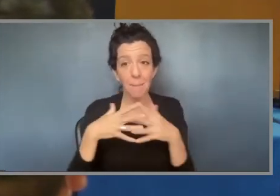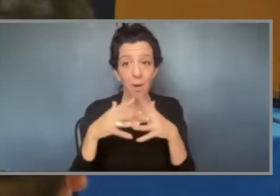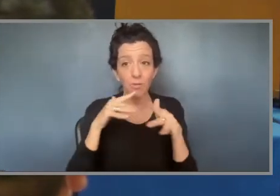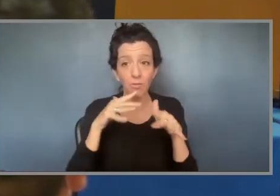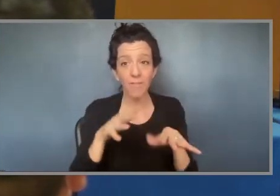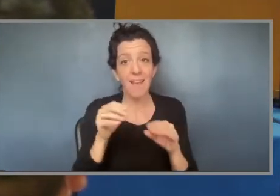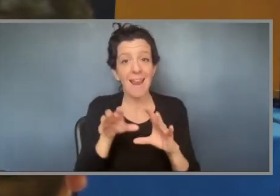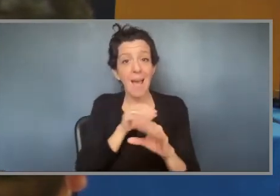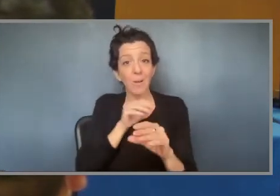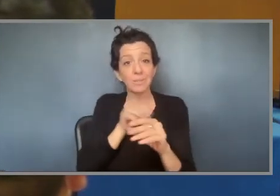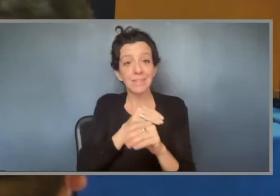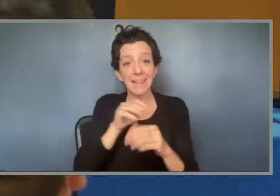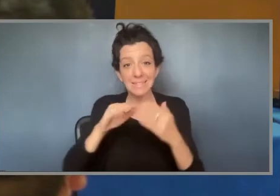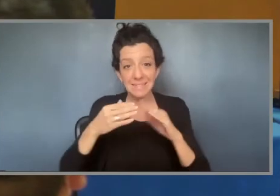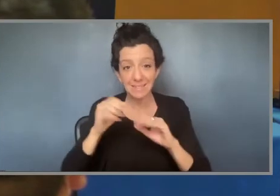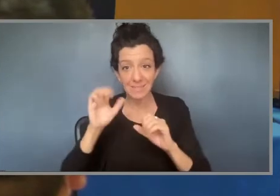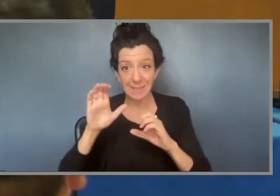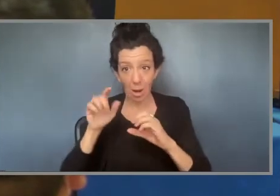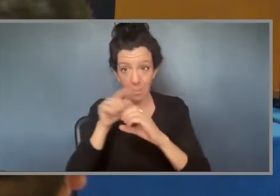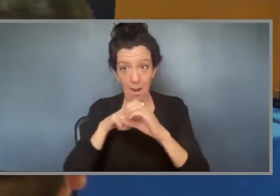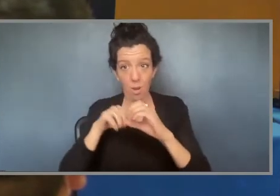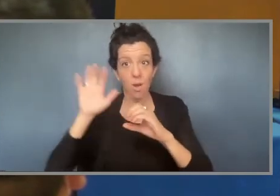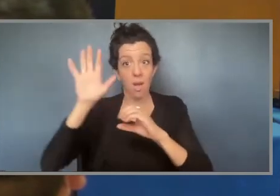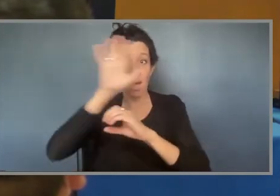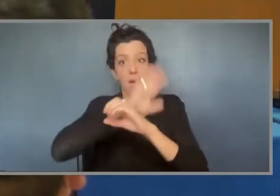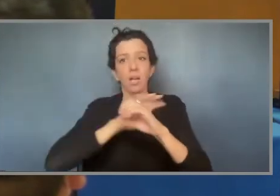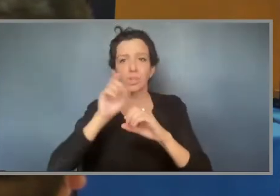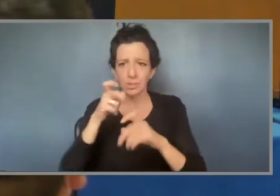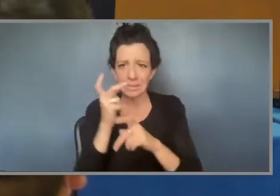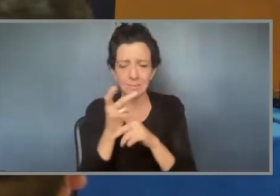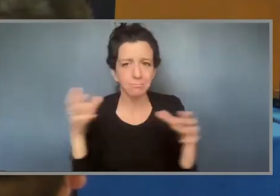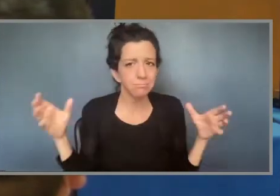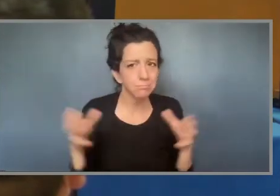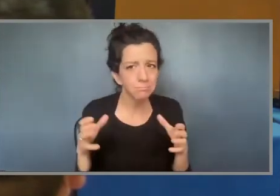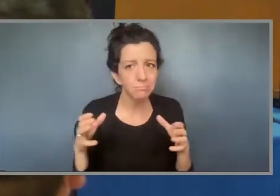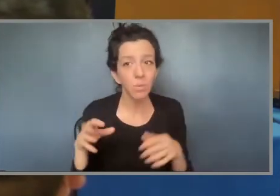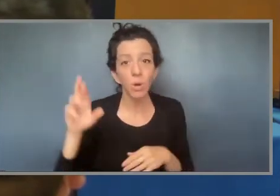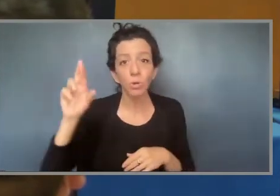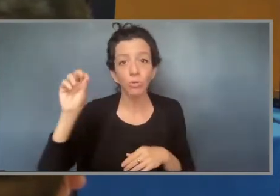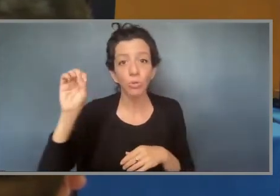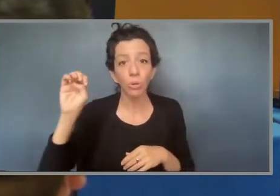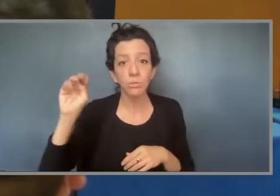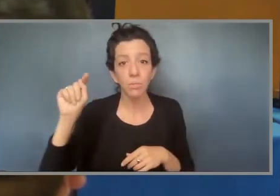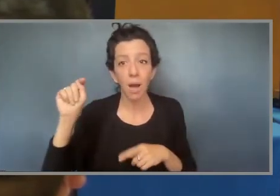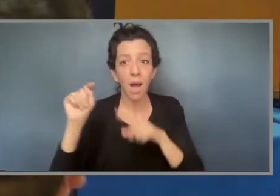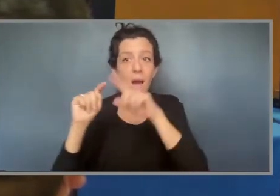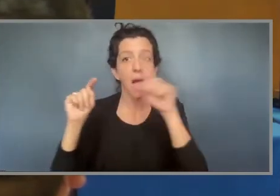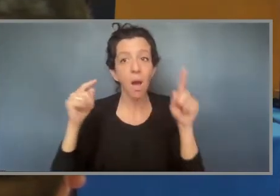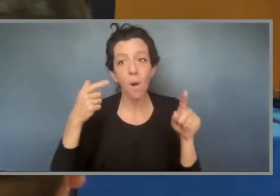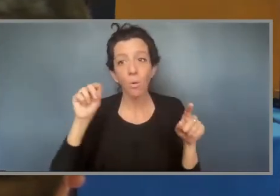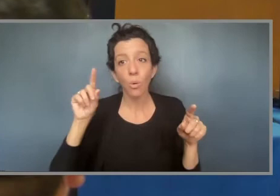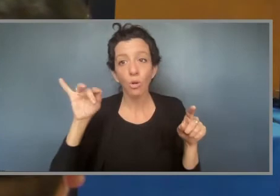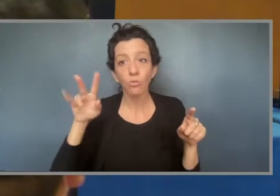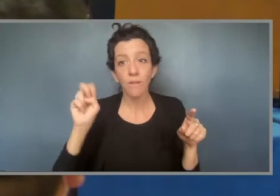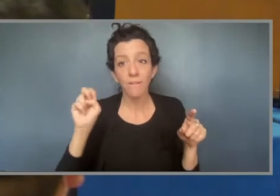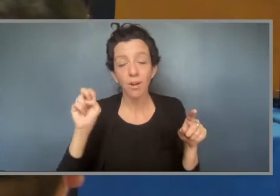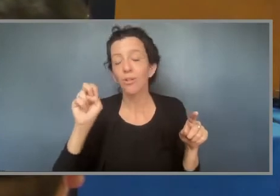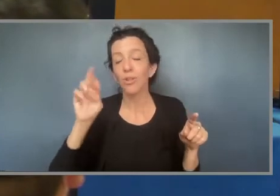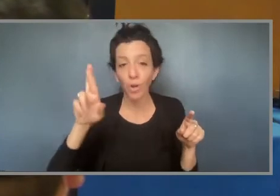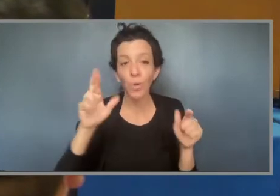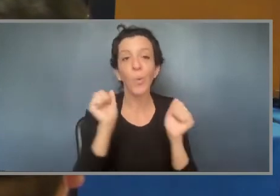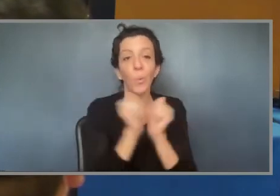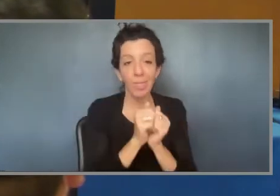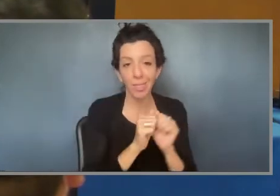Studio: And the urbanized area south of the American river and outside the city of sacramento should be kept together as one